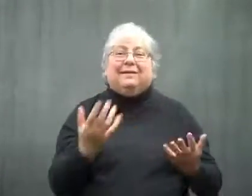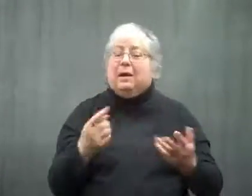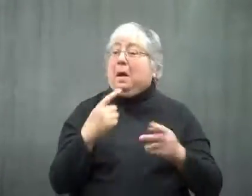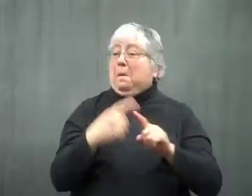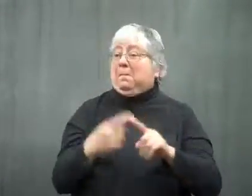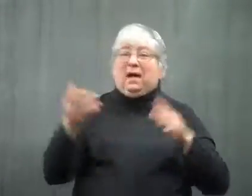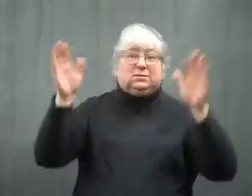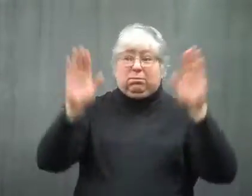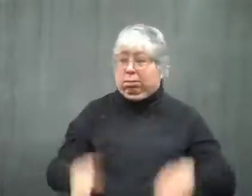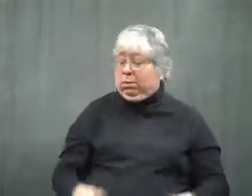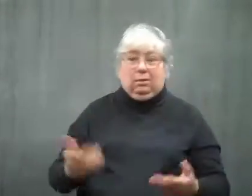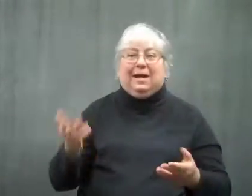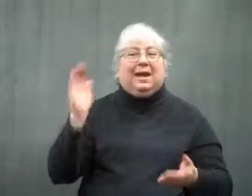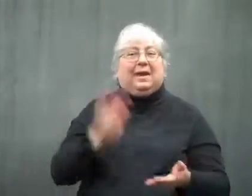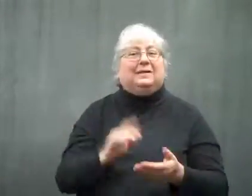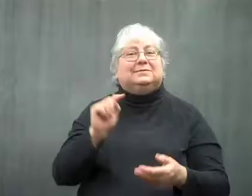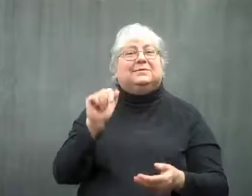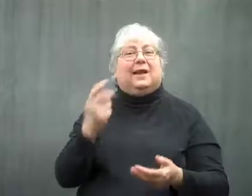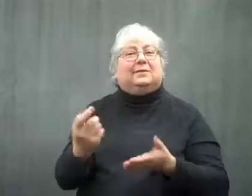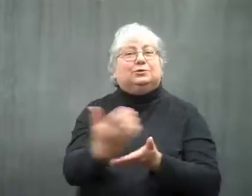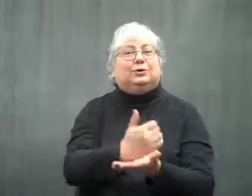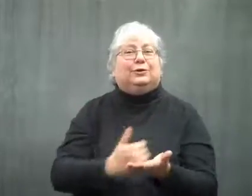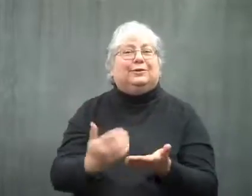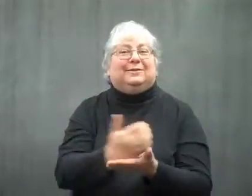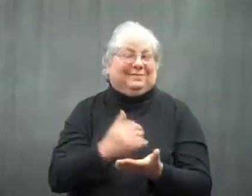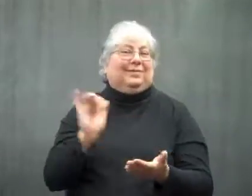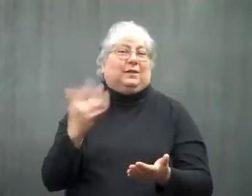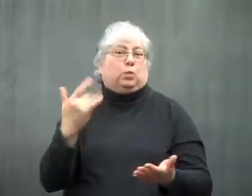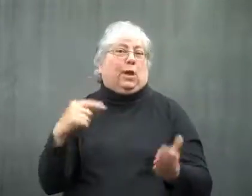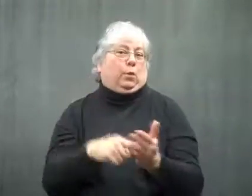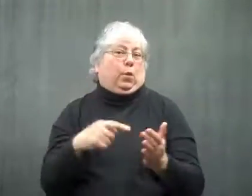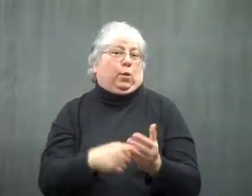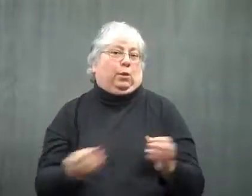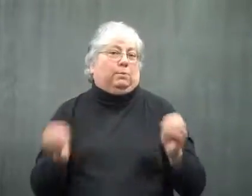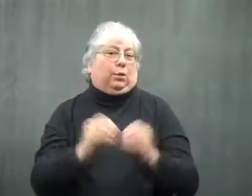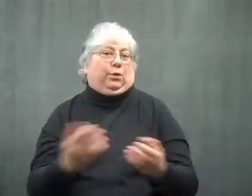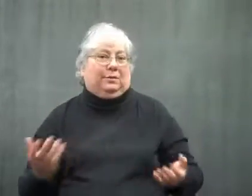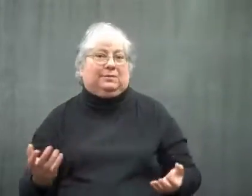and reduced tax revenues all contributed to the debt.